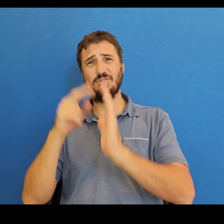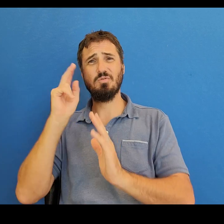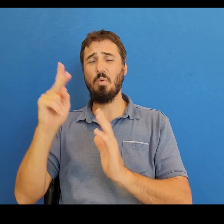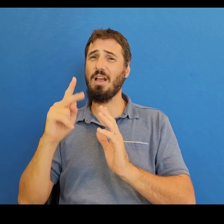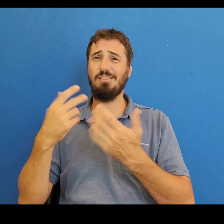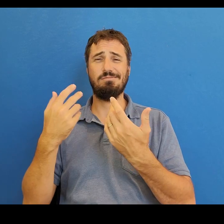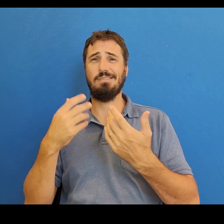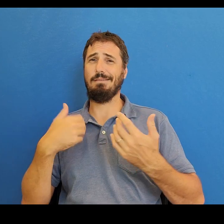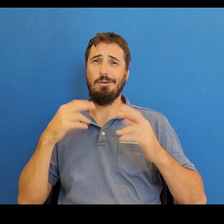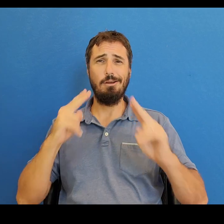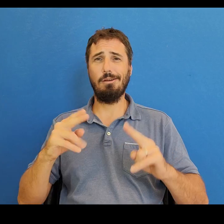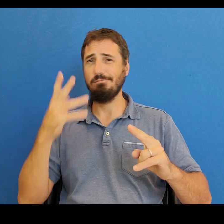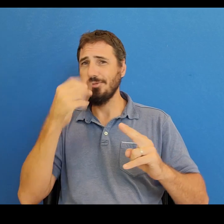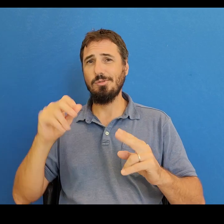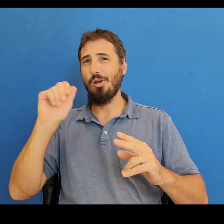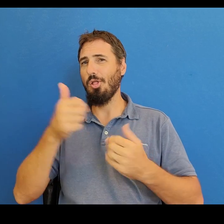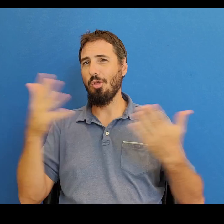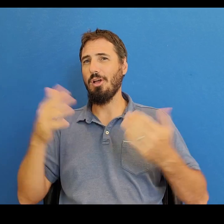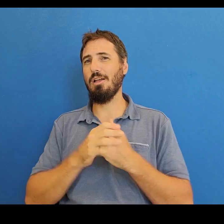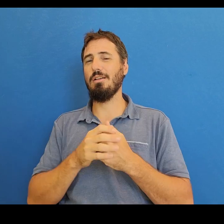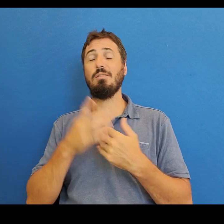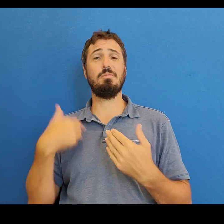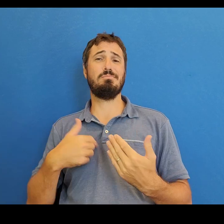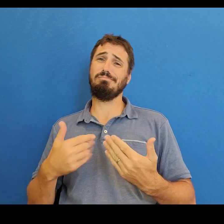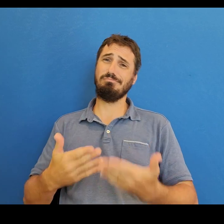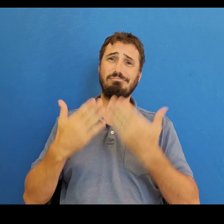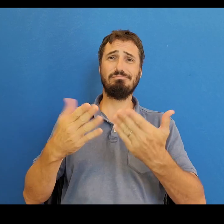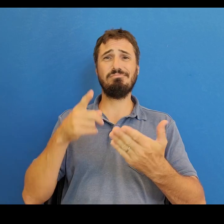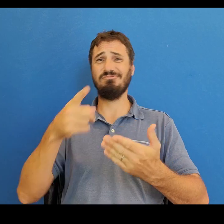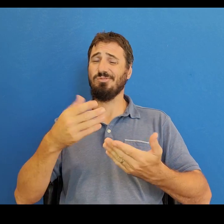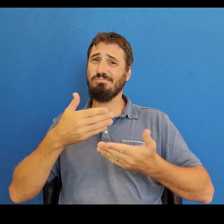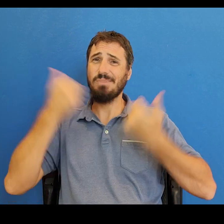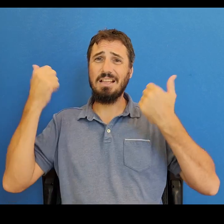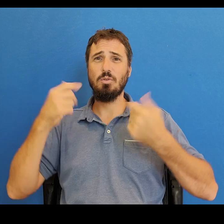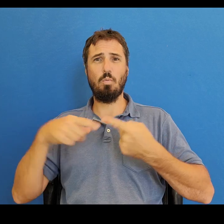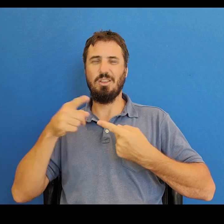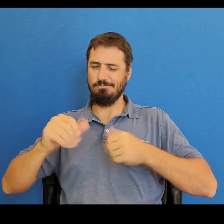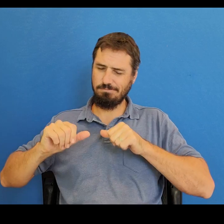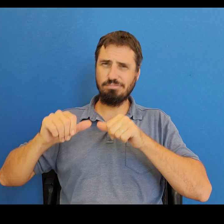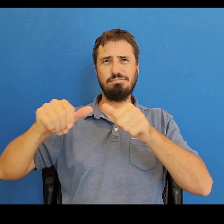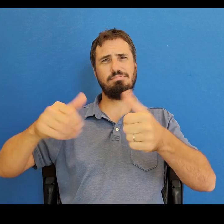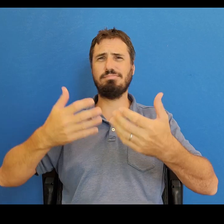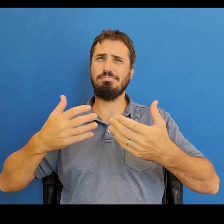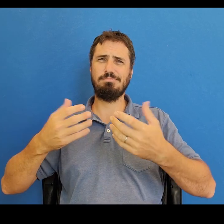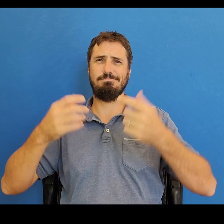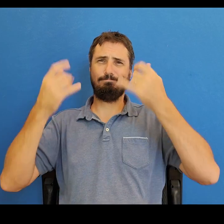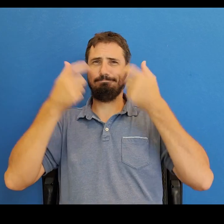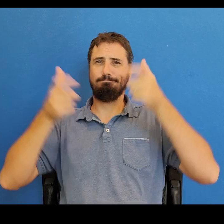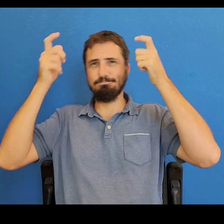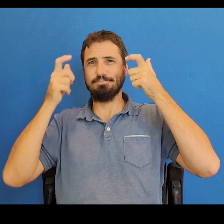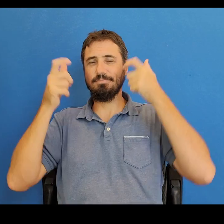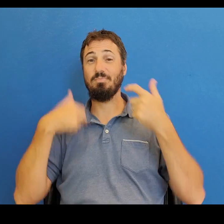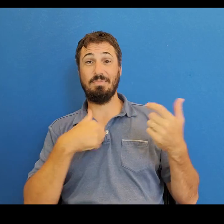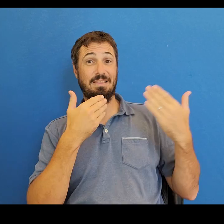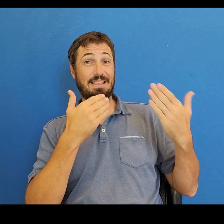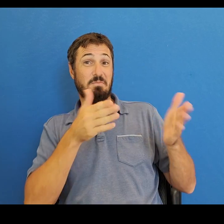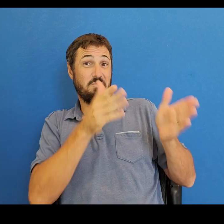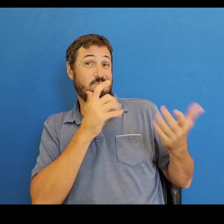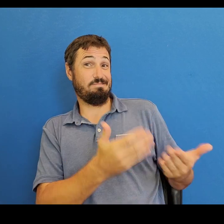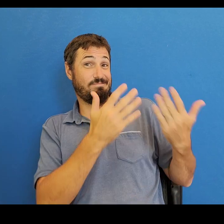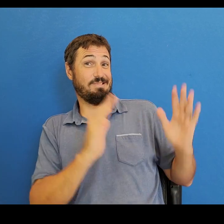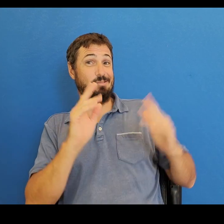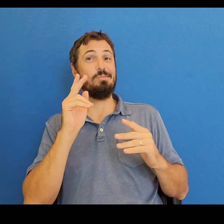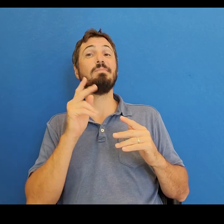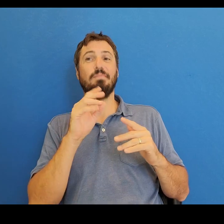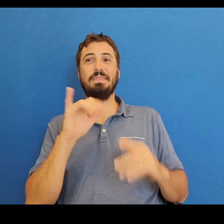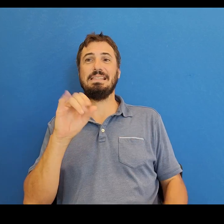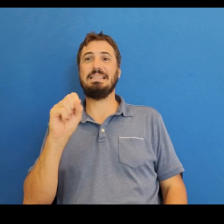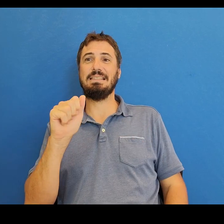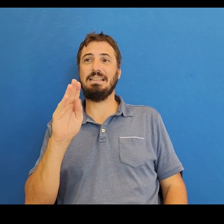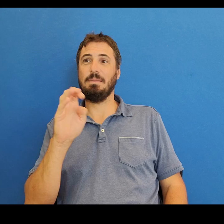you for representing Kaua‘i with honor, beauty, and aloha! We wish you the very best as you begin your reign, while also thanking our outgoing Miss Hawai‘i Filpina, Kaua‘i’s own Isabel